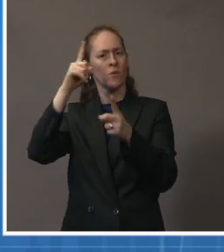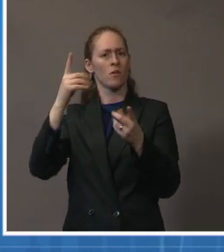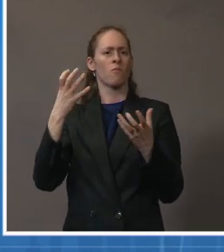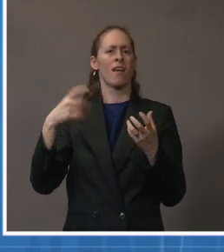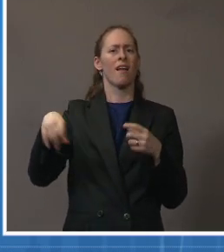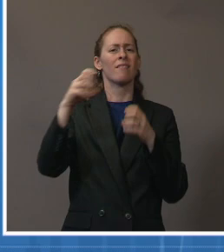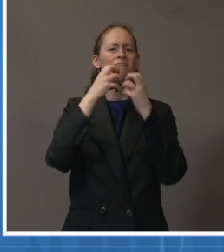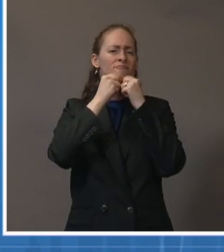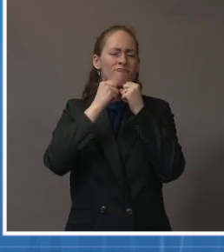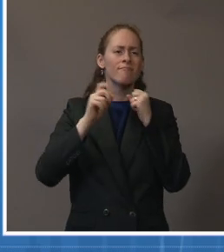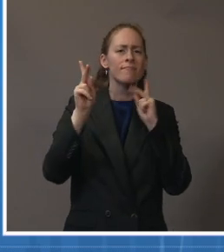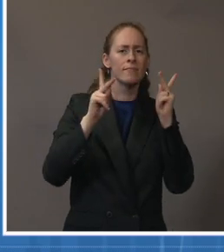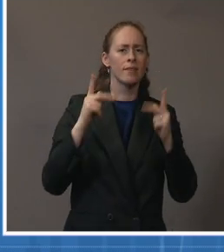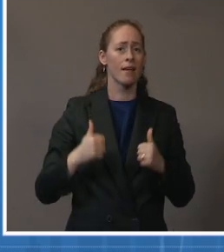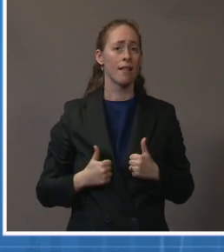Mr. Zients: So, on the second part of the question.